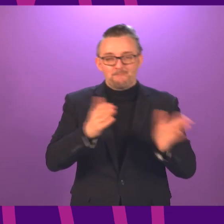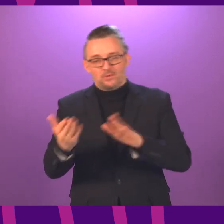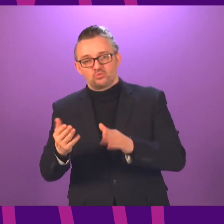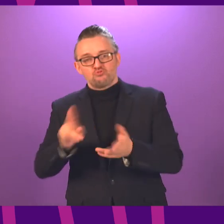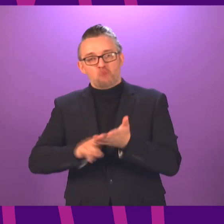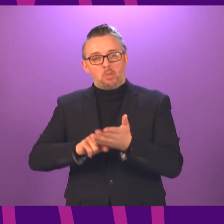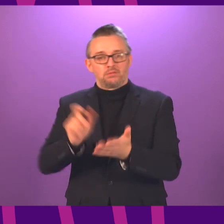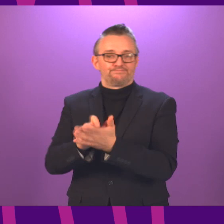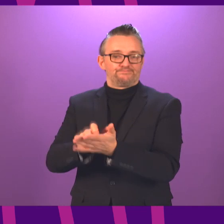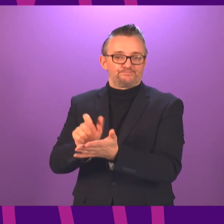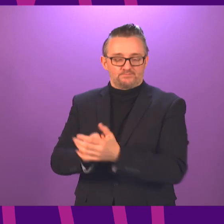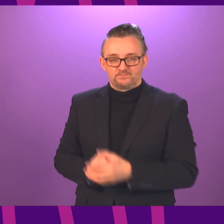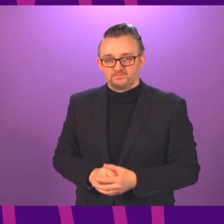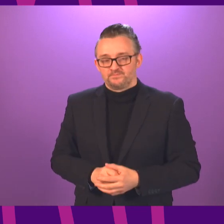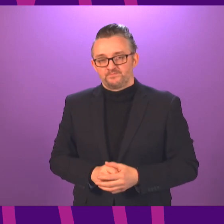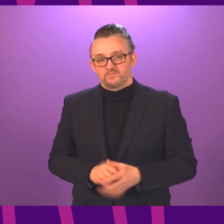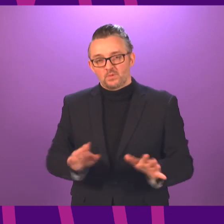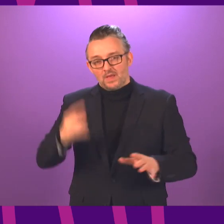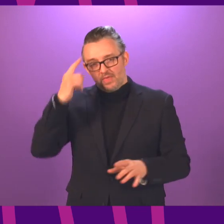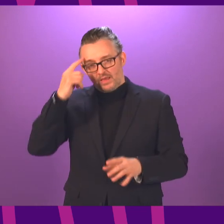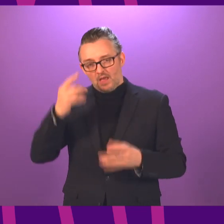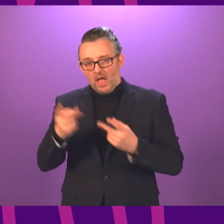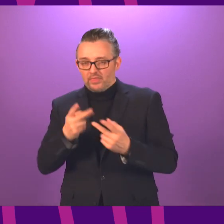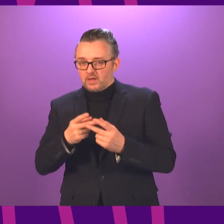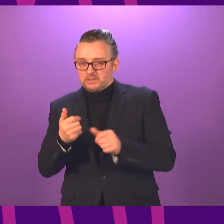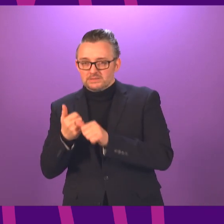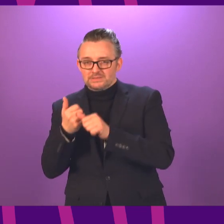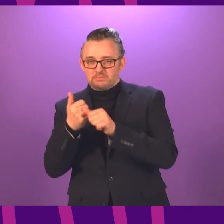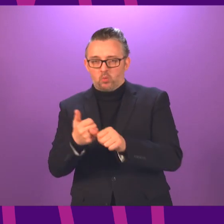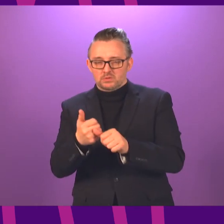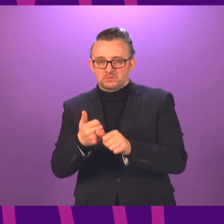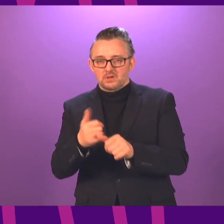We are also considering some form of tapered support for businesses that may still face